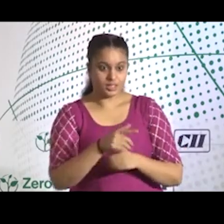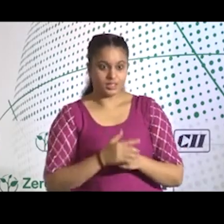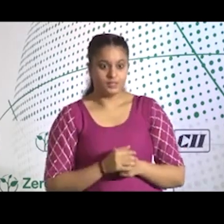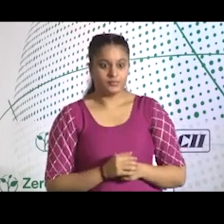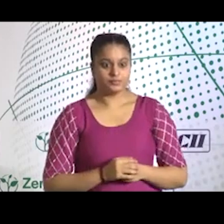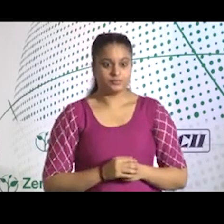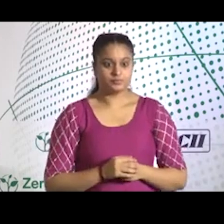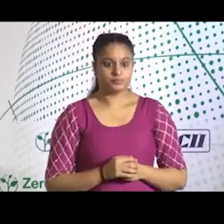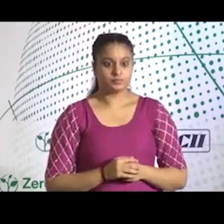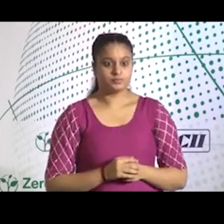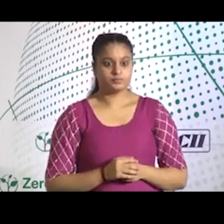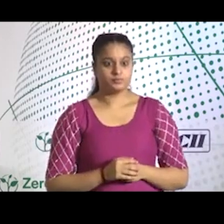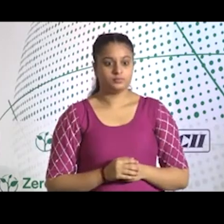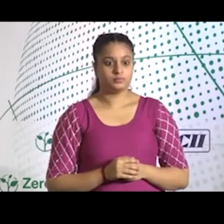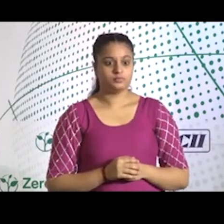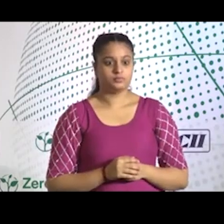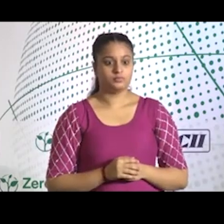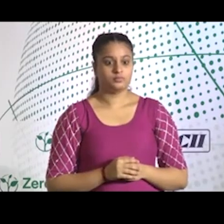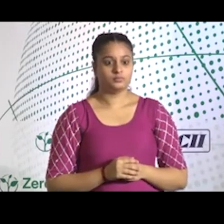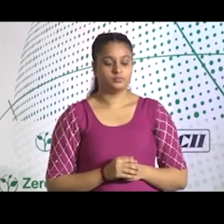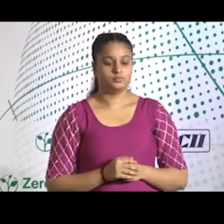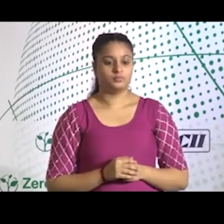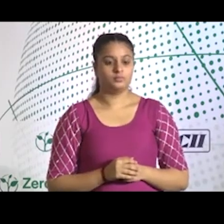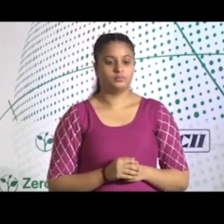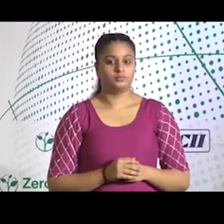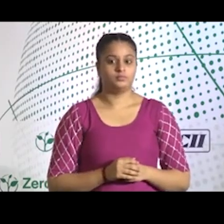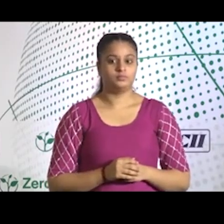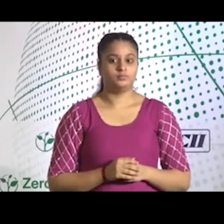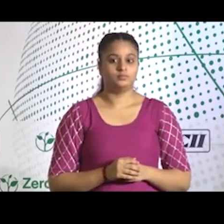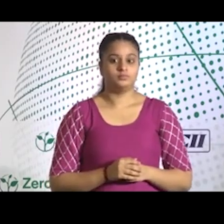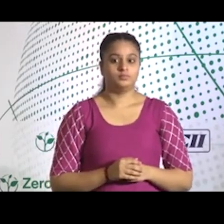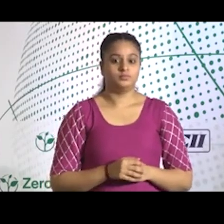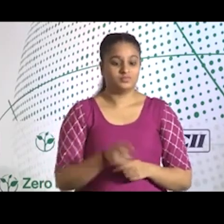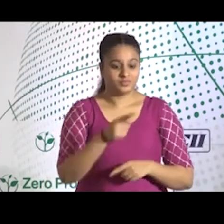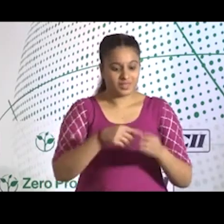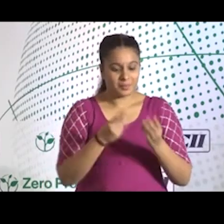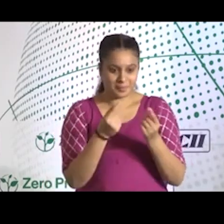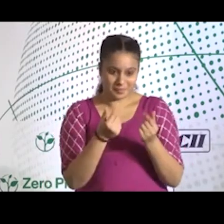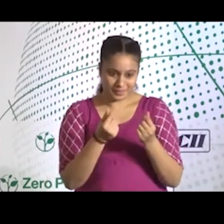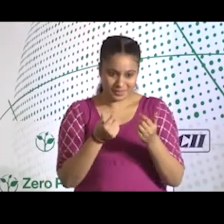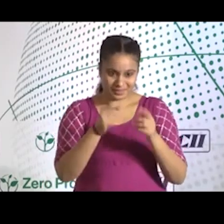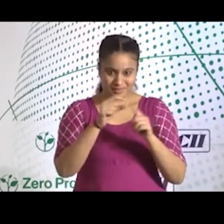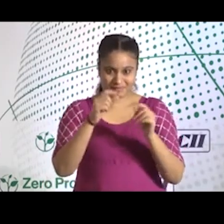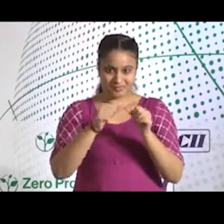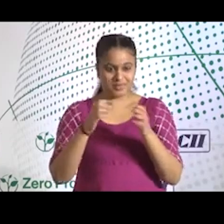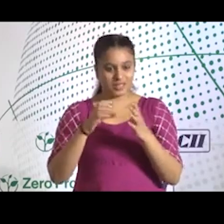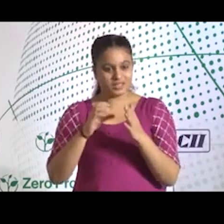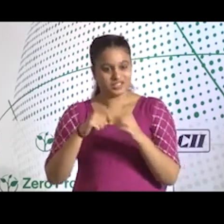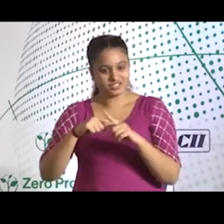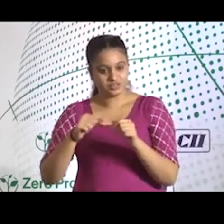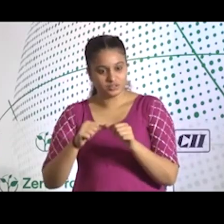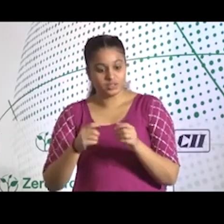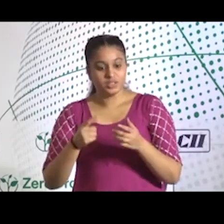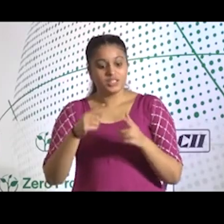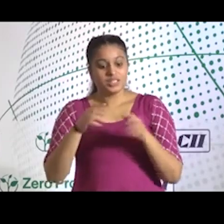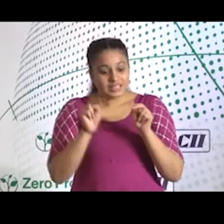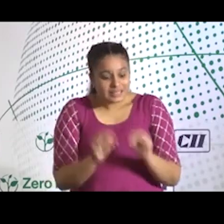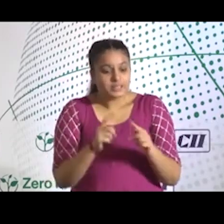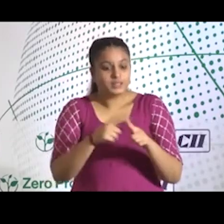which has buying power, which has money backing them, which needs jobs, which